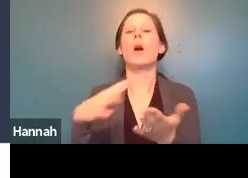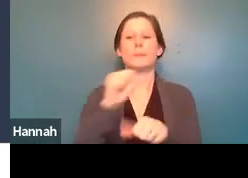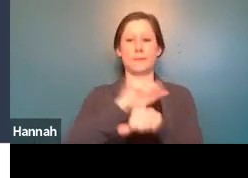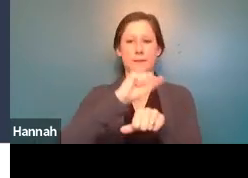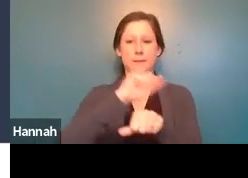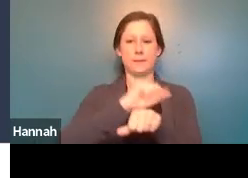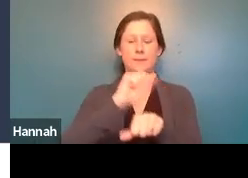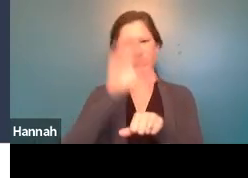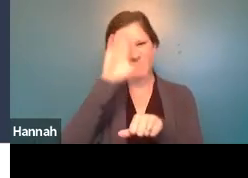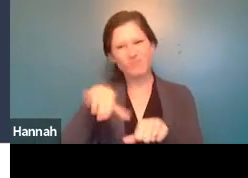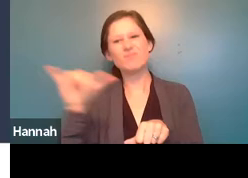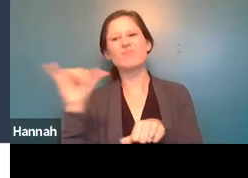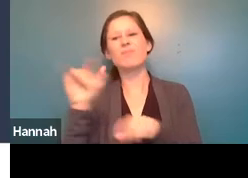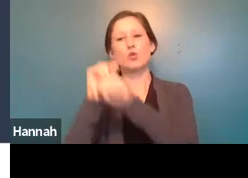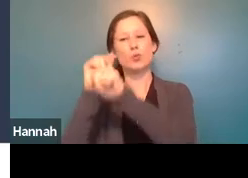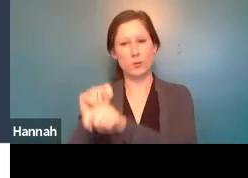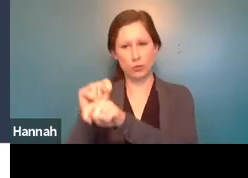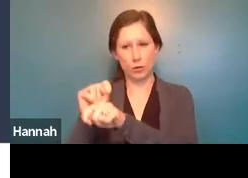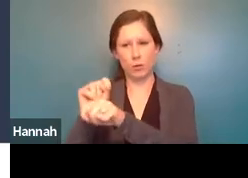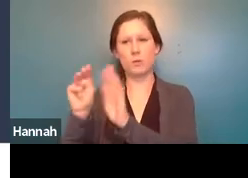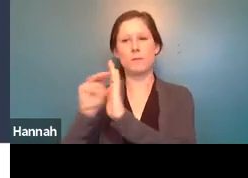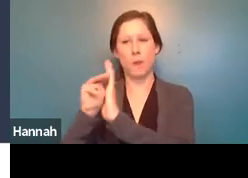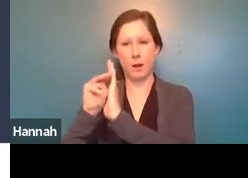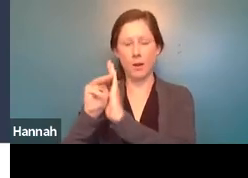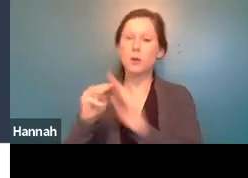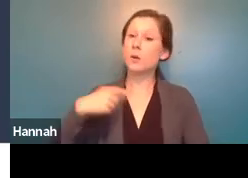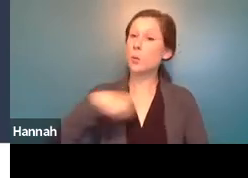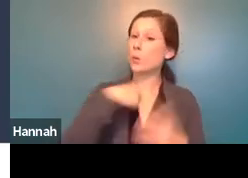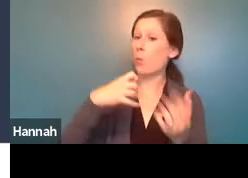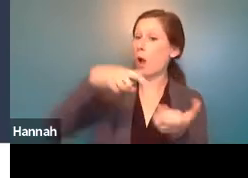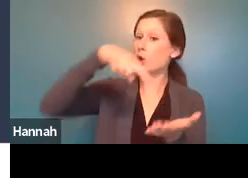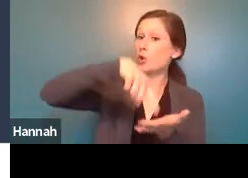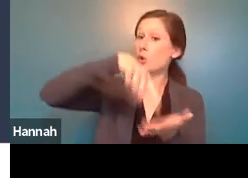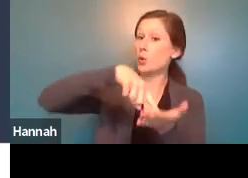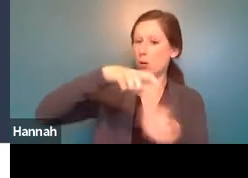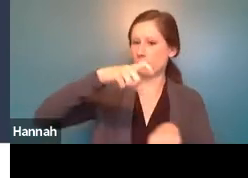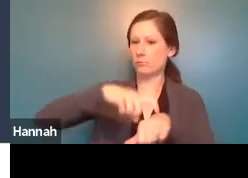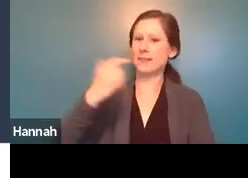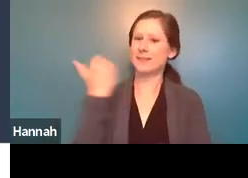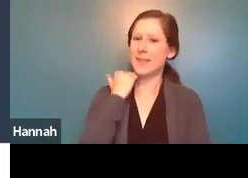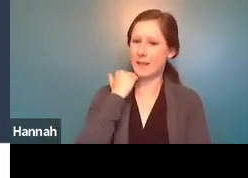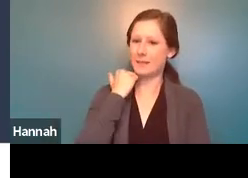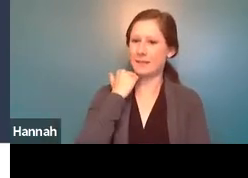traditional model--this is when we would like this due. And then letting the students find the time within their own schedules and